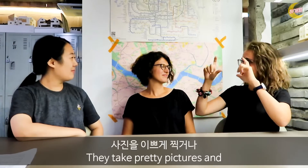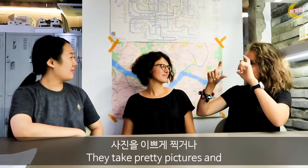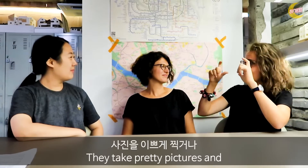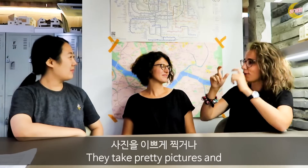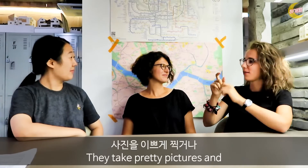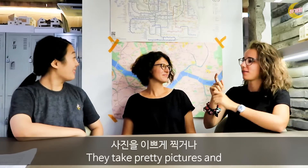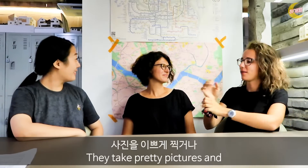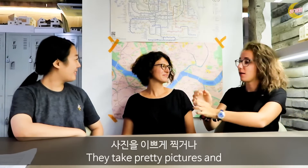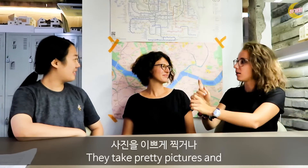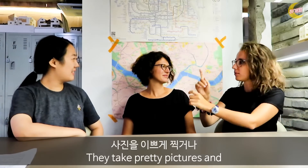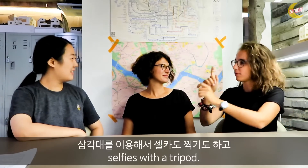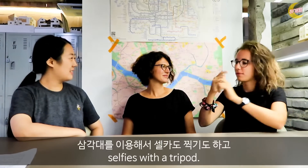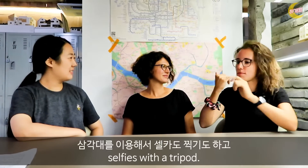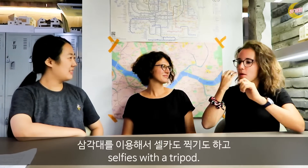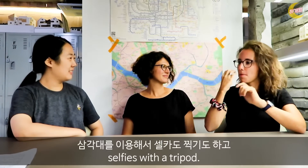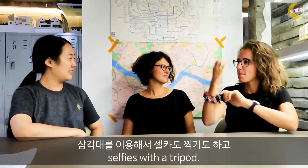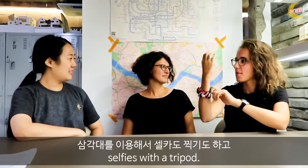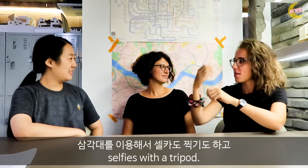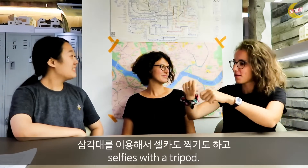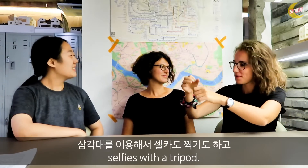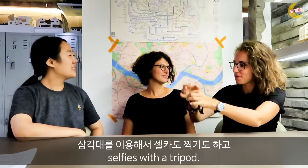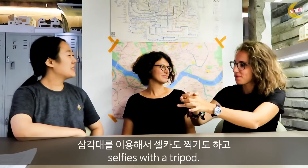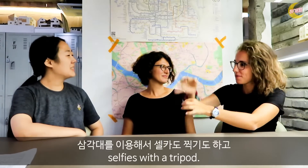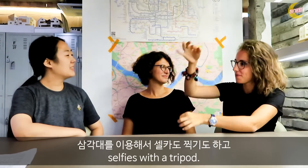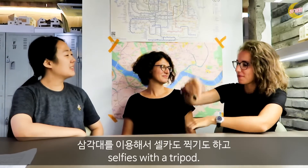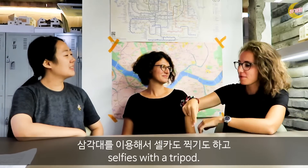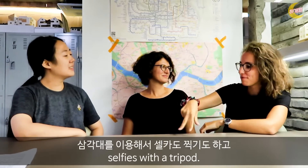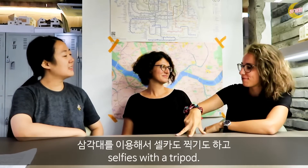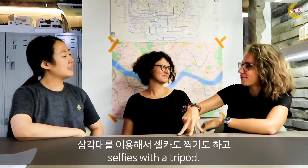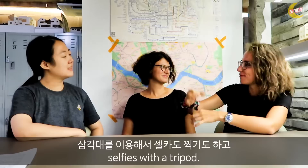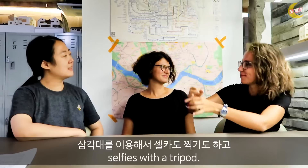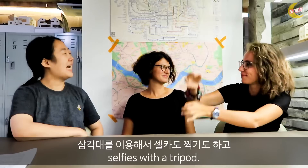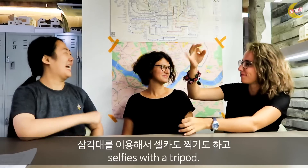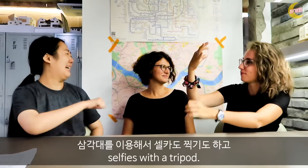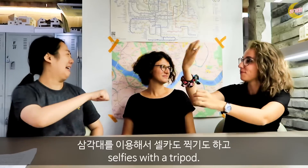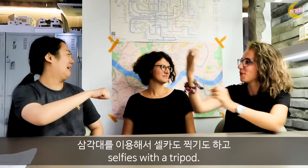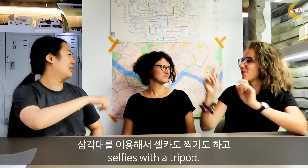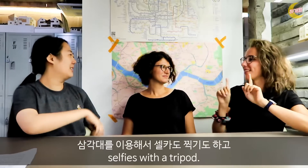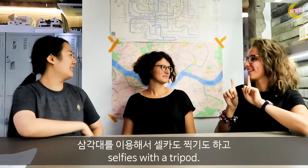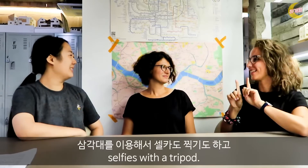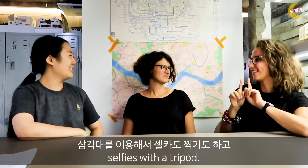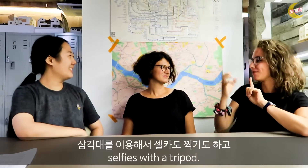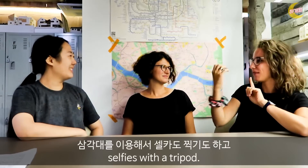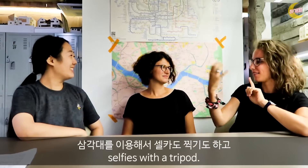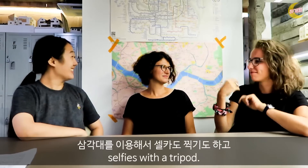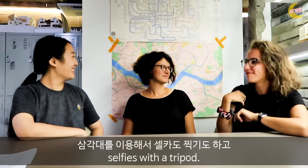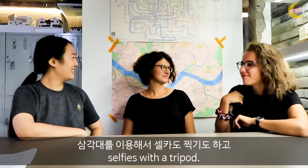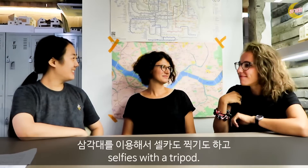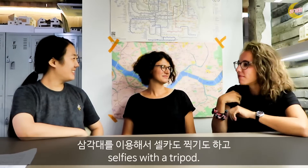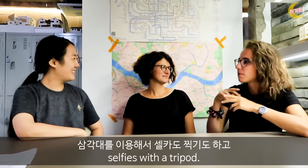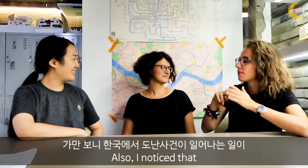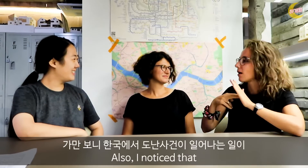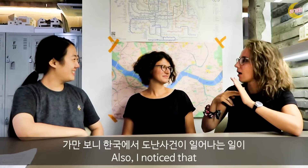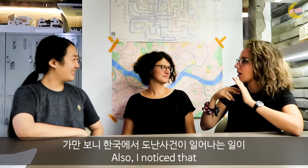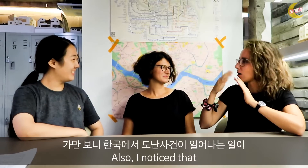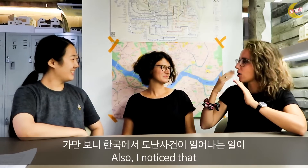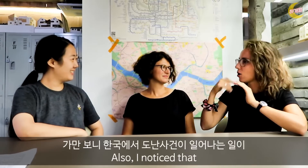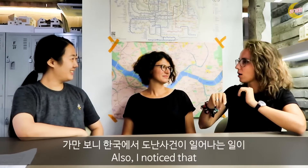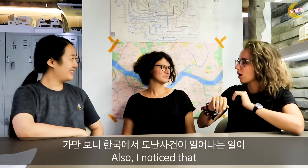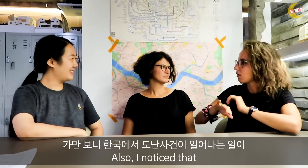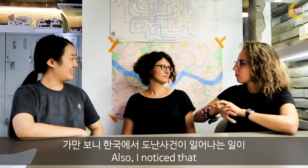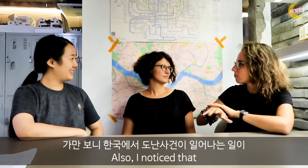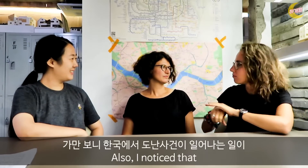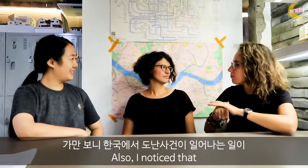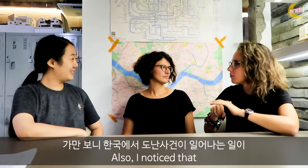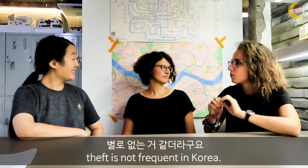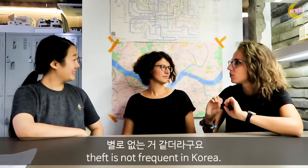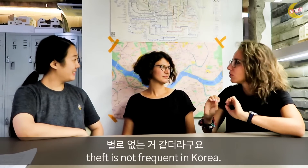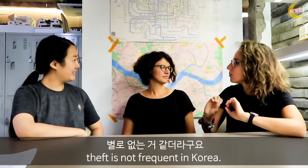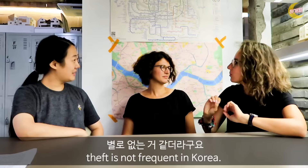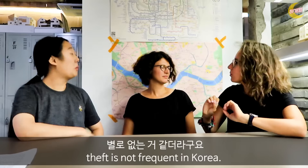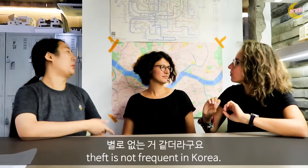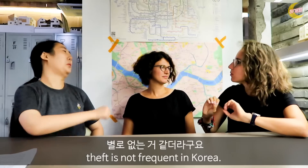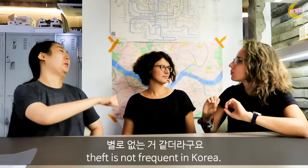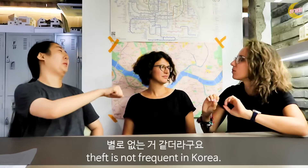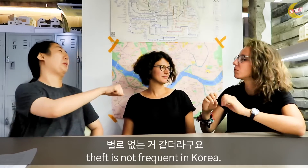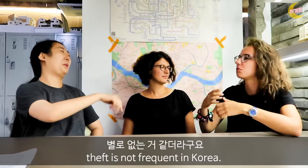They take pretty pictures and selfies with a tripod. Also, I noticed that theft is not frequent in Korea.